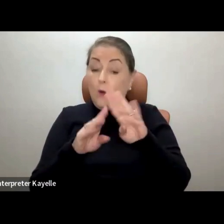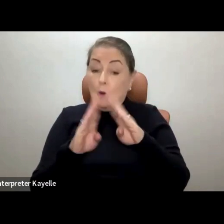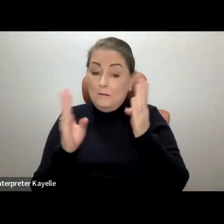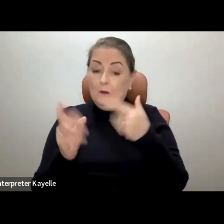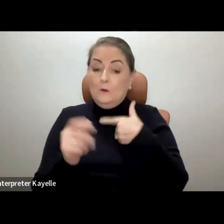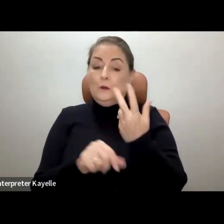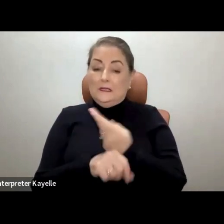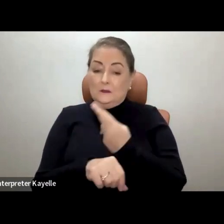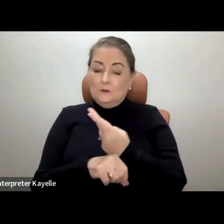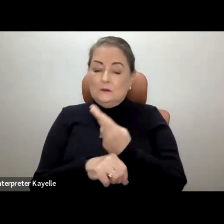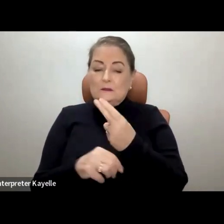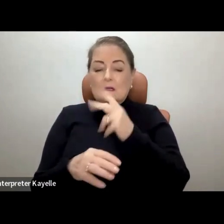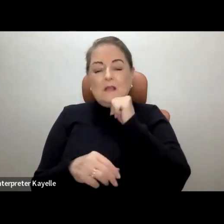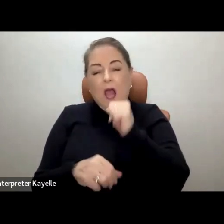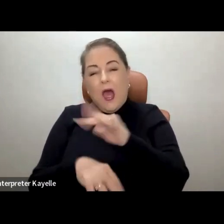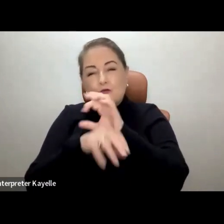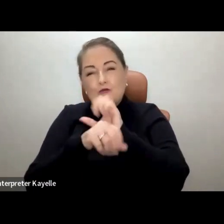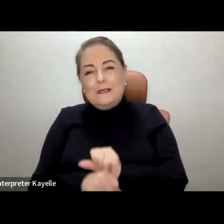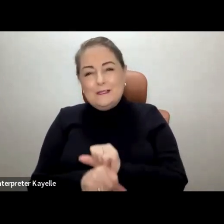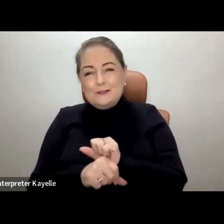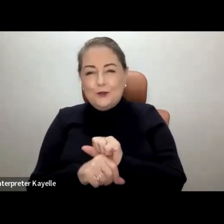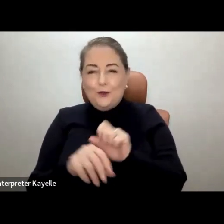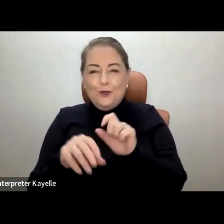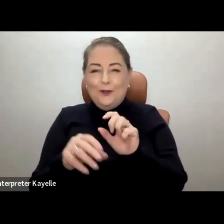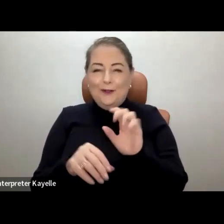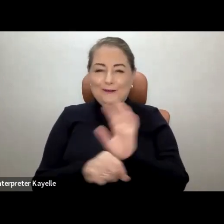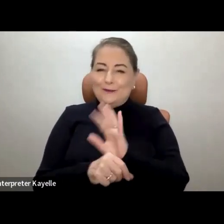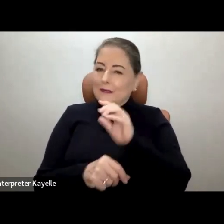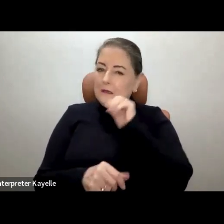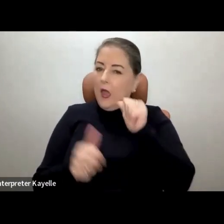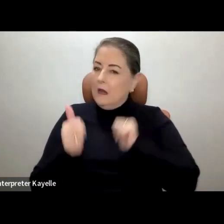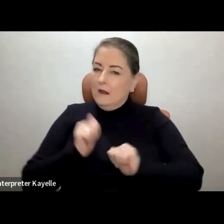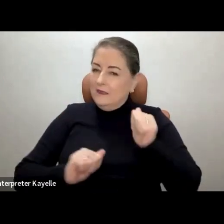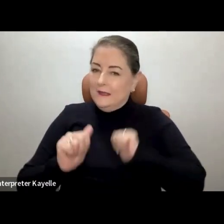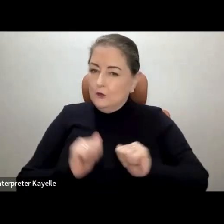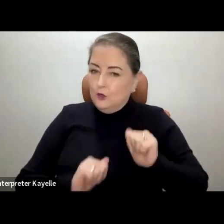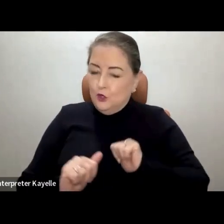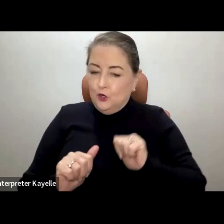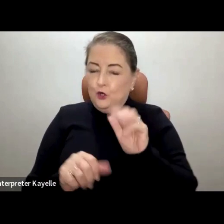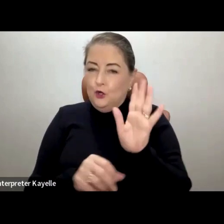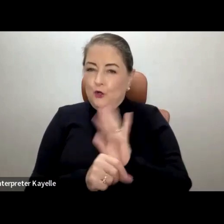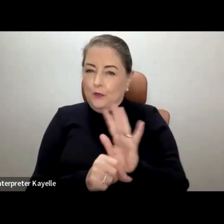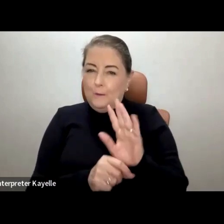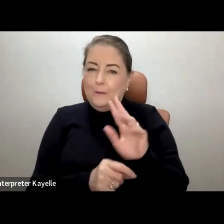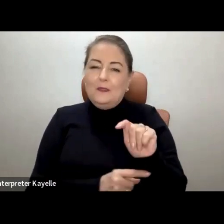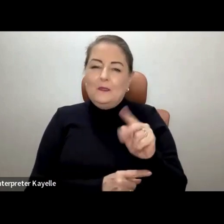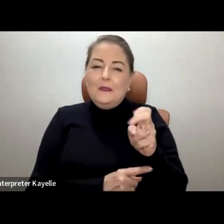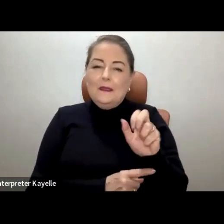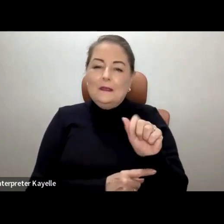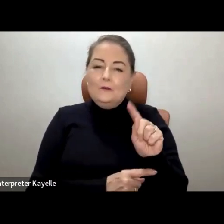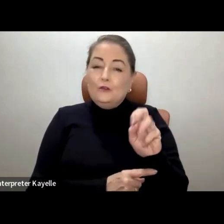though it's not a traditional screening space. It's not a theater, and we like, we try to make Reelabilities a real film